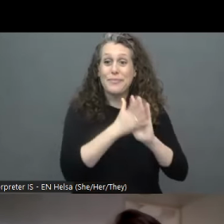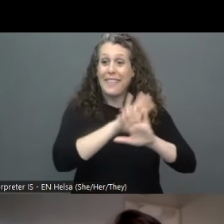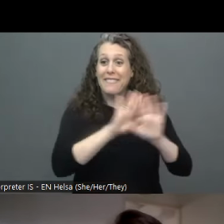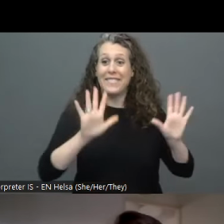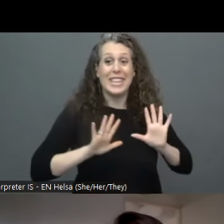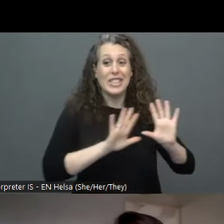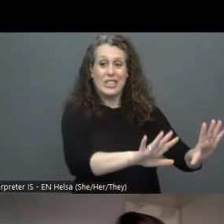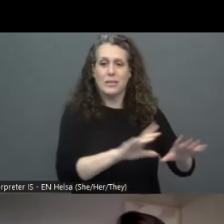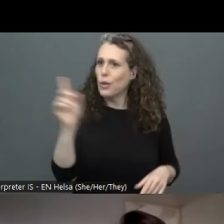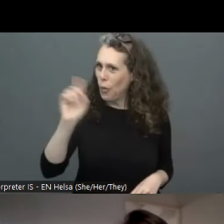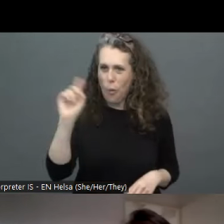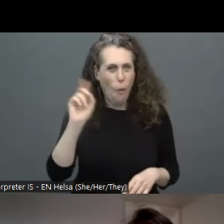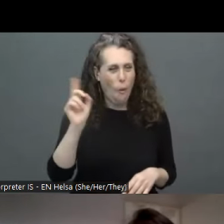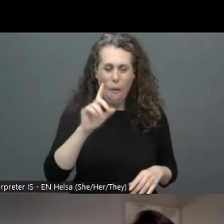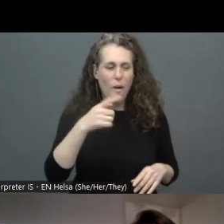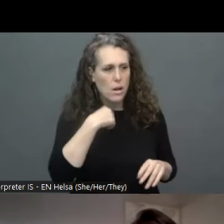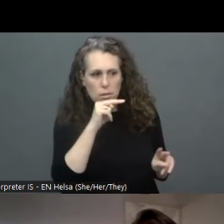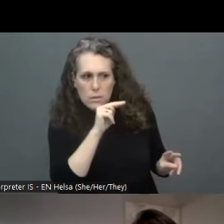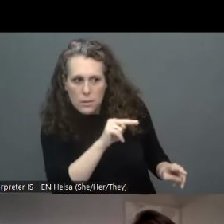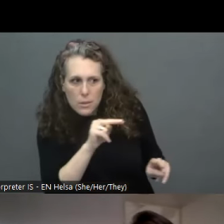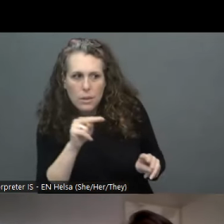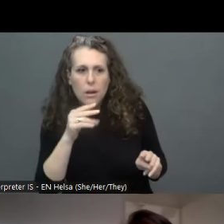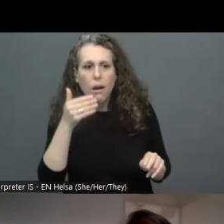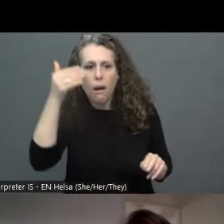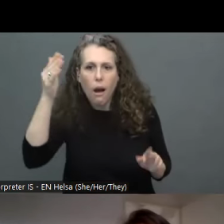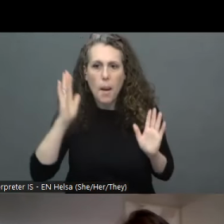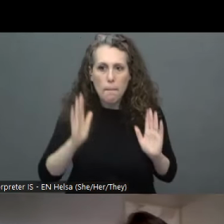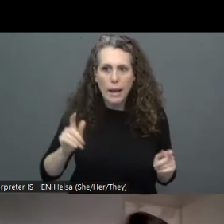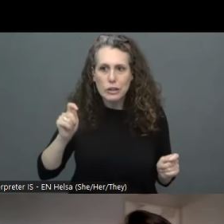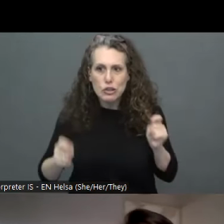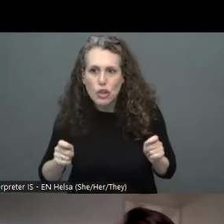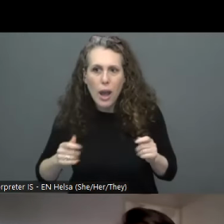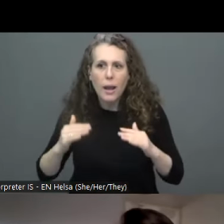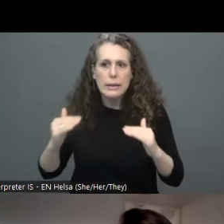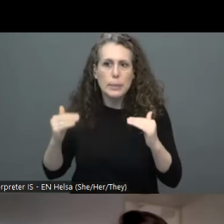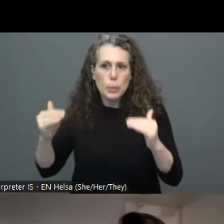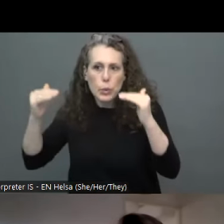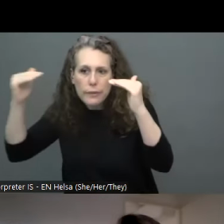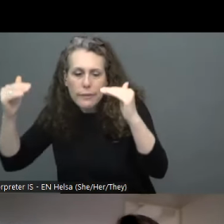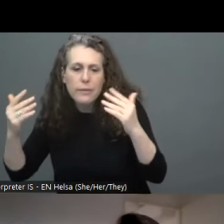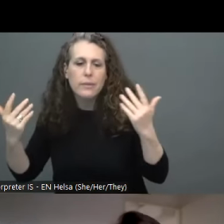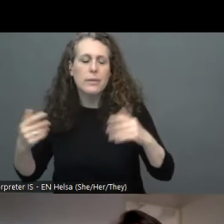needs for future module. Now, we have heard questions on data, how we can strengthen